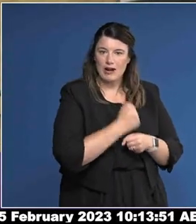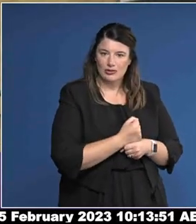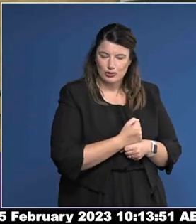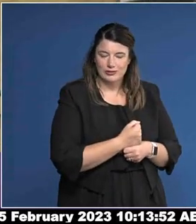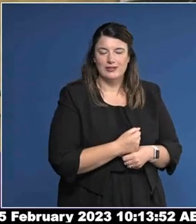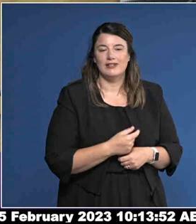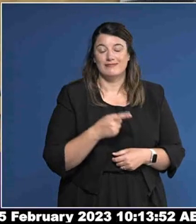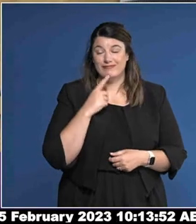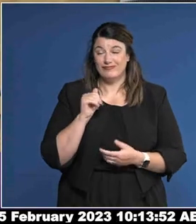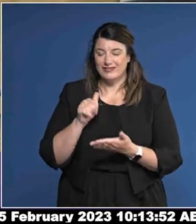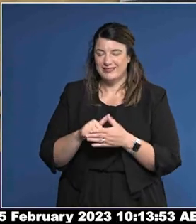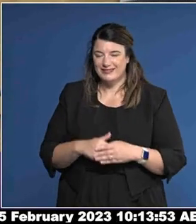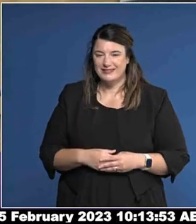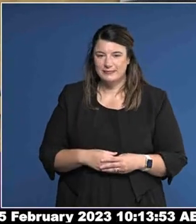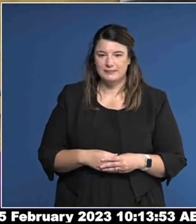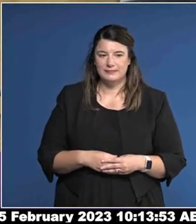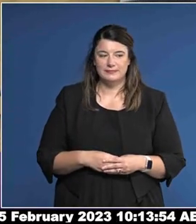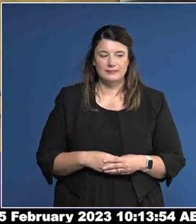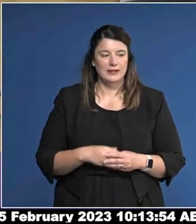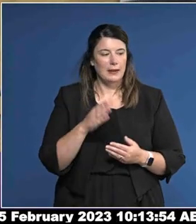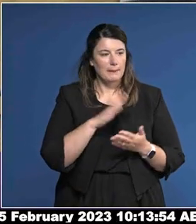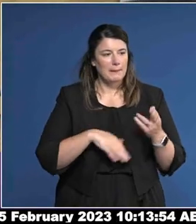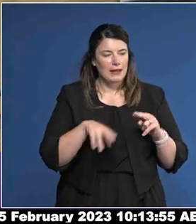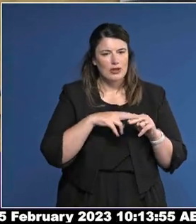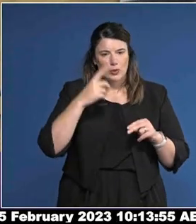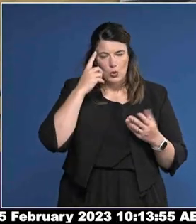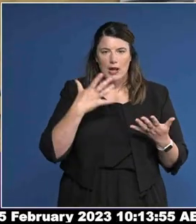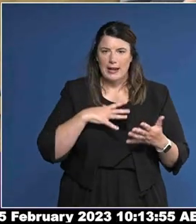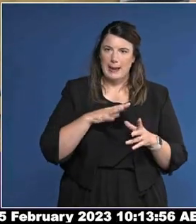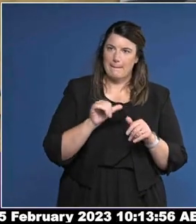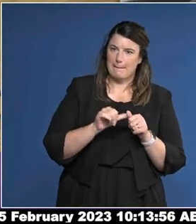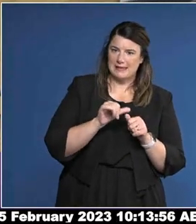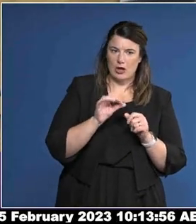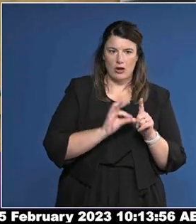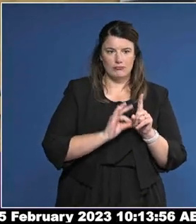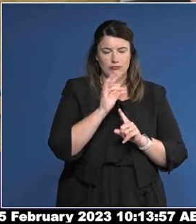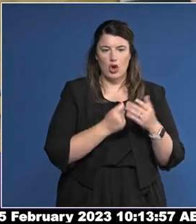was - there should be better options for their children with disability, and that led